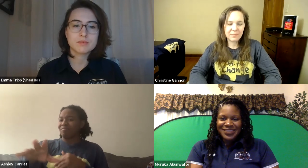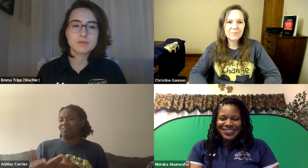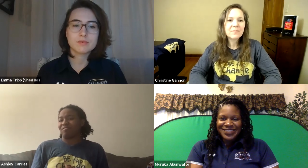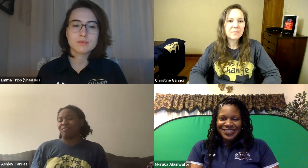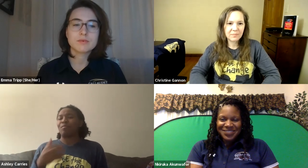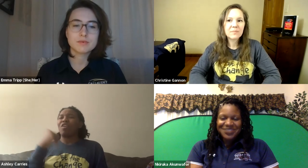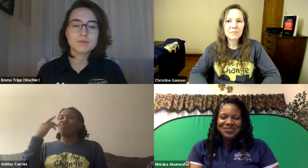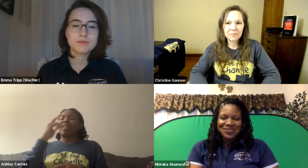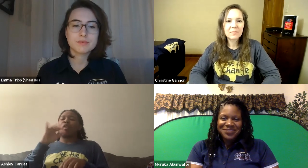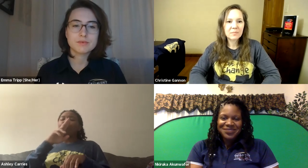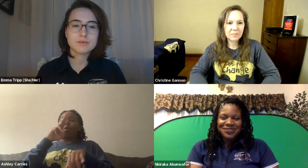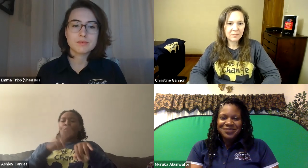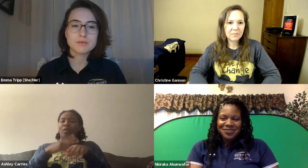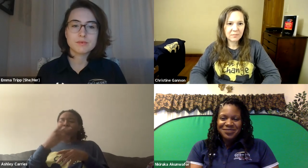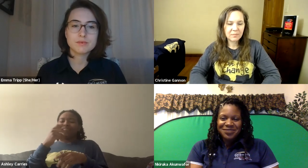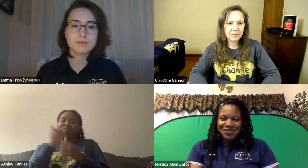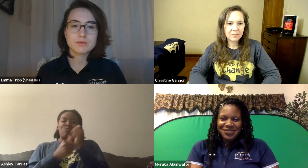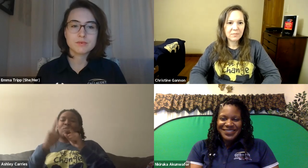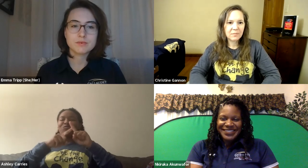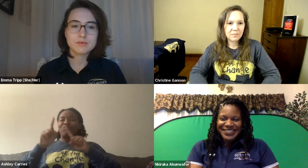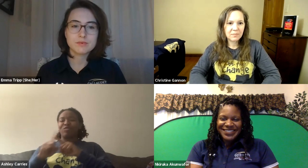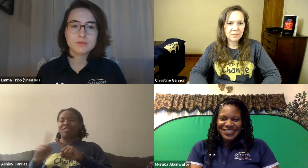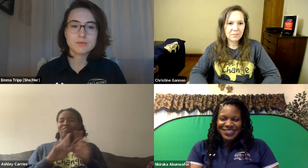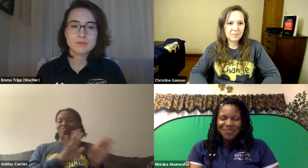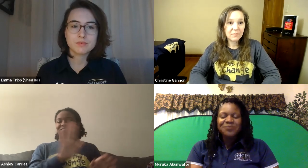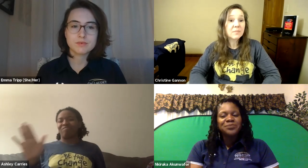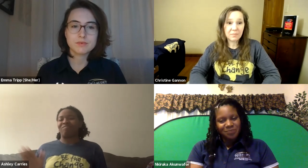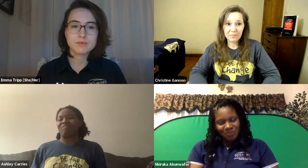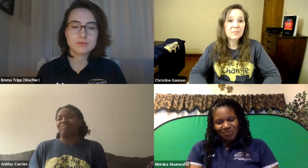Everyone has a different experience.